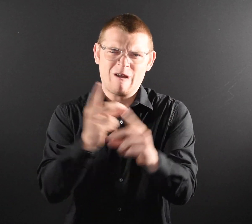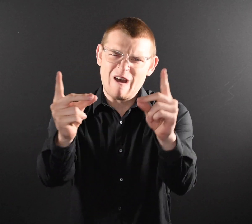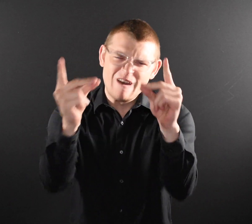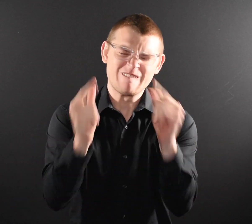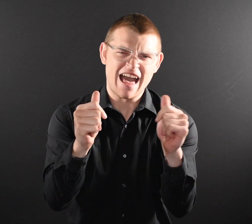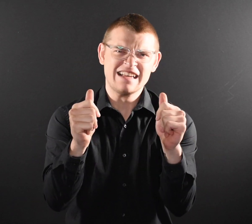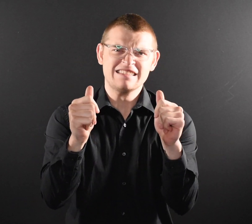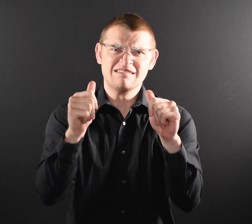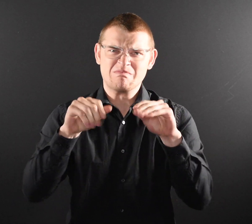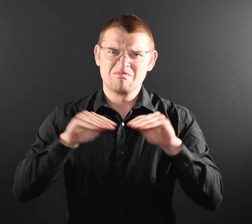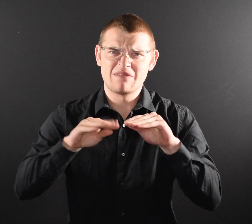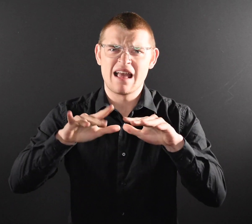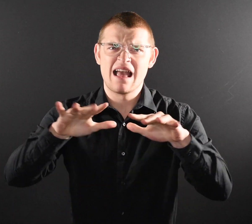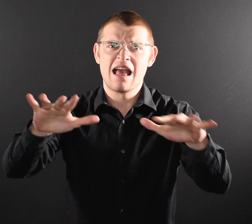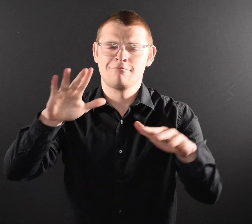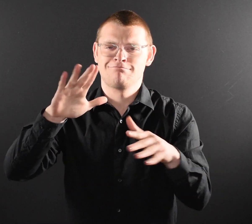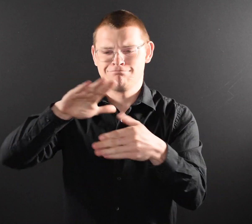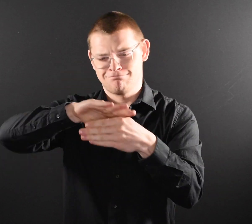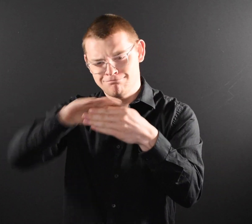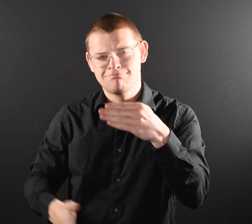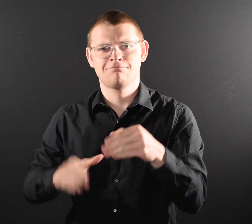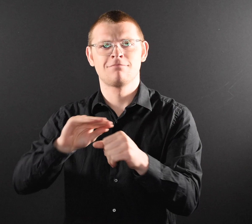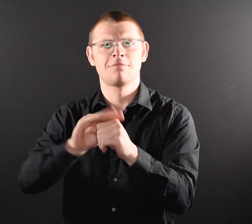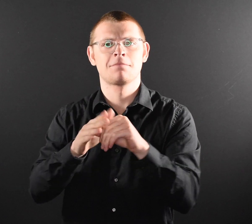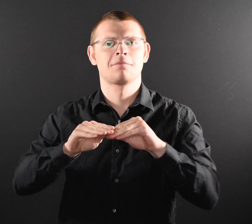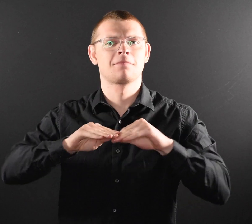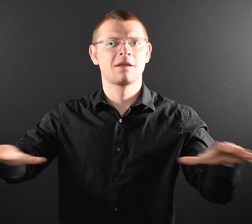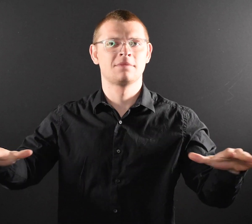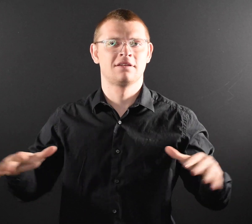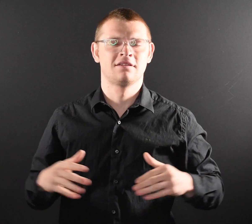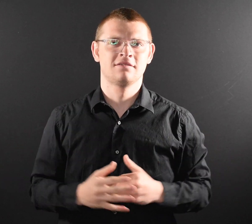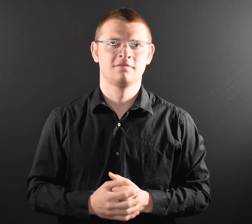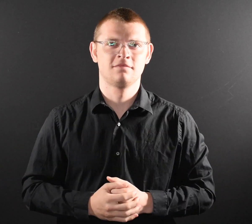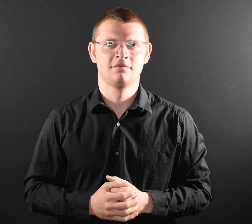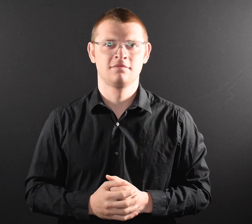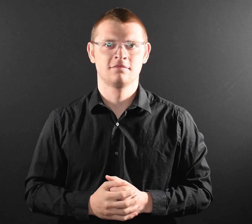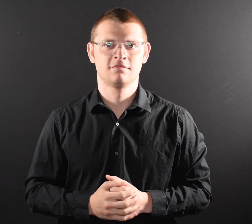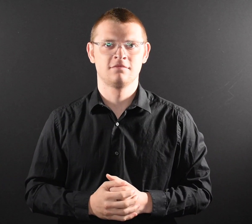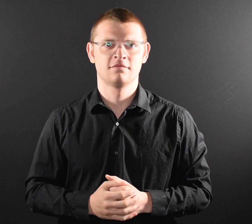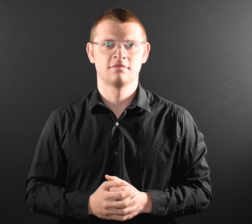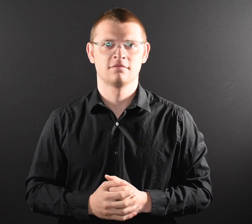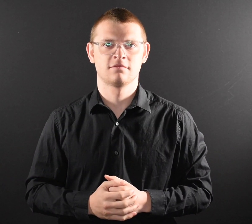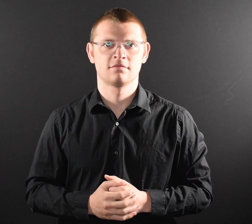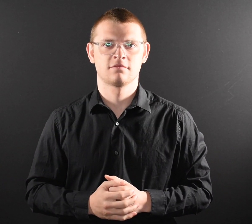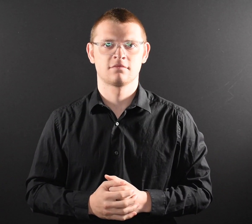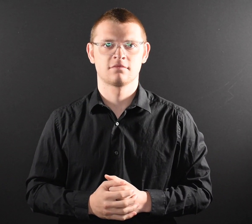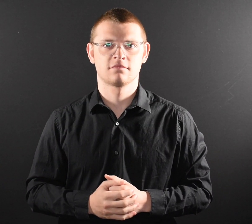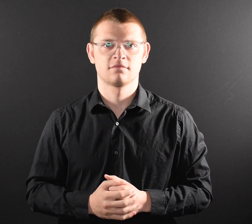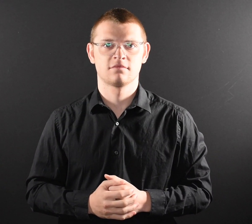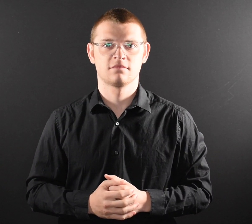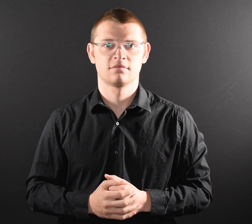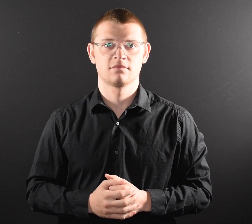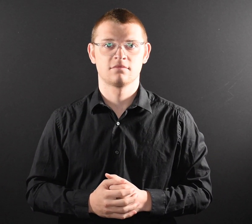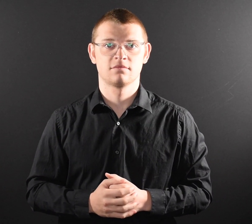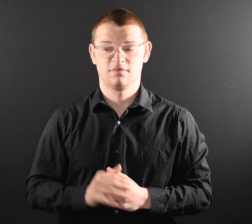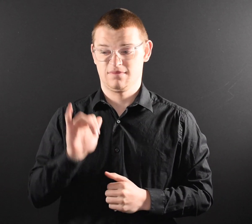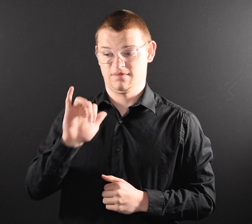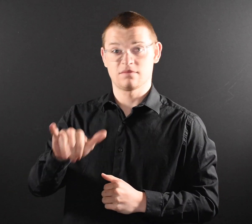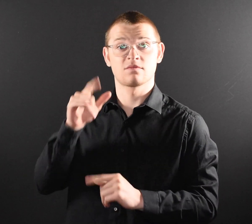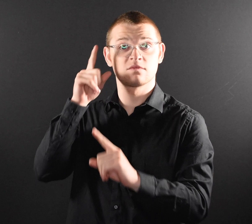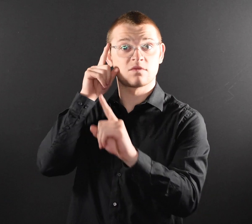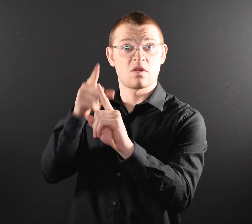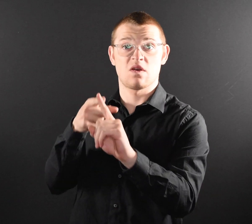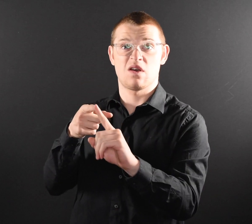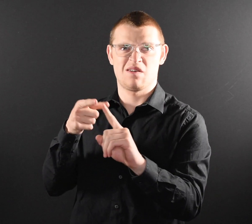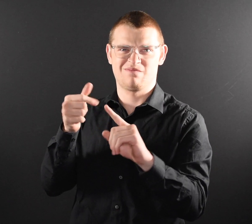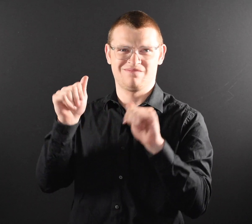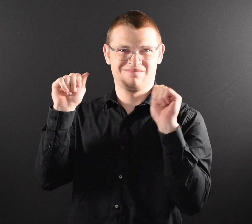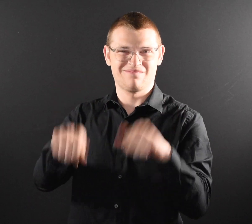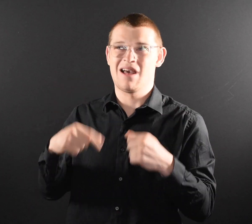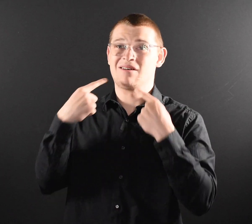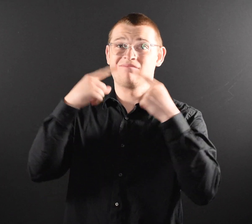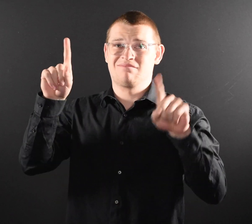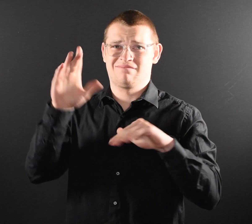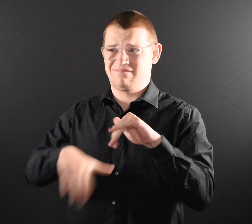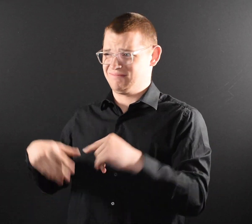as quickly as possible to end this pandemic. • That goal is more achievable than ever.